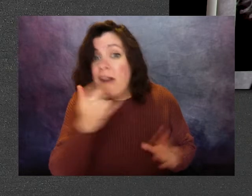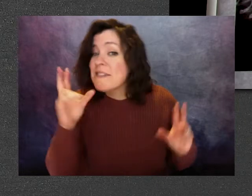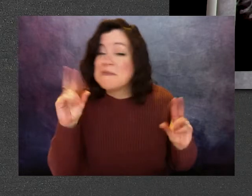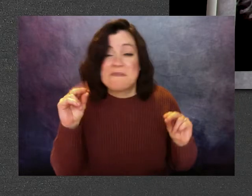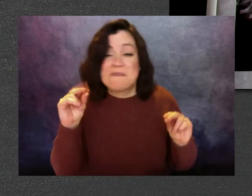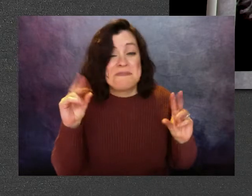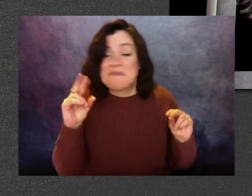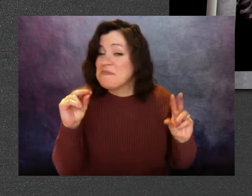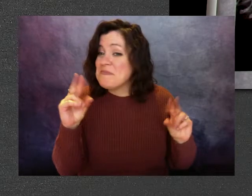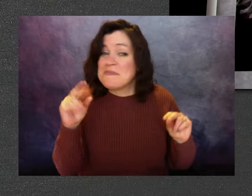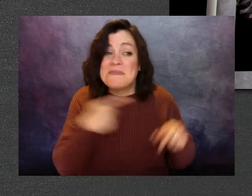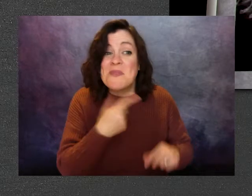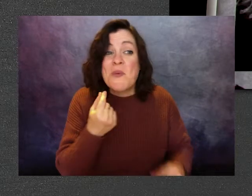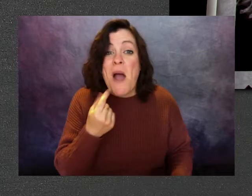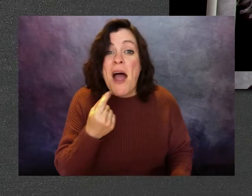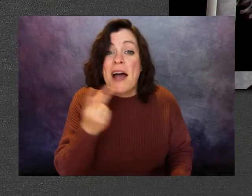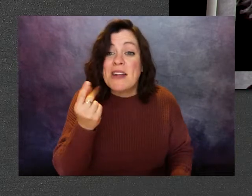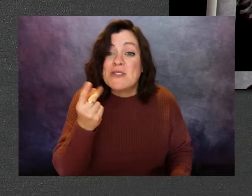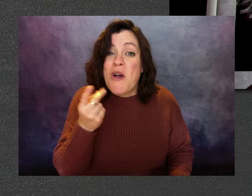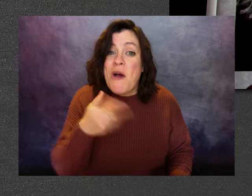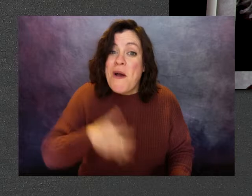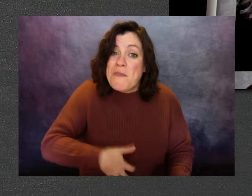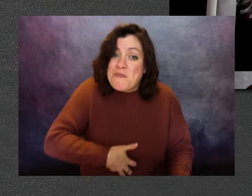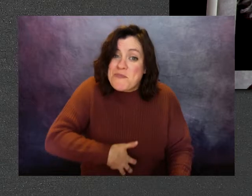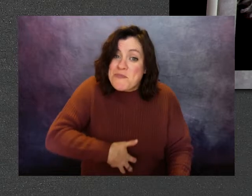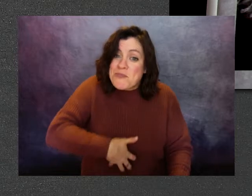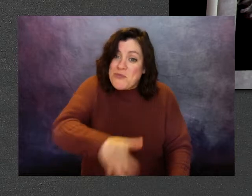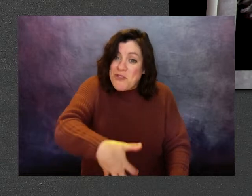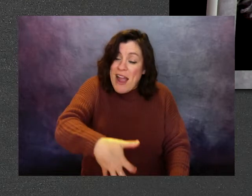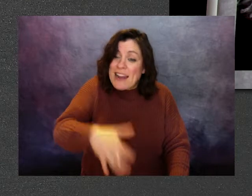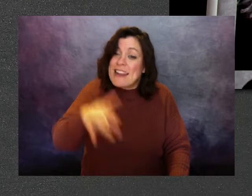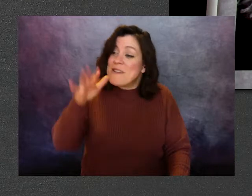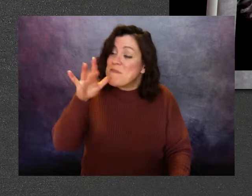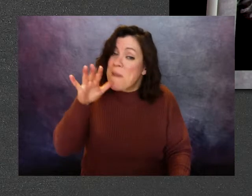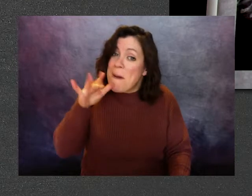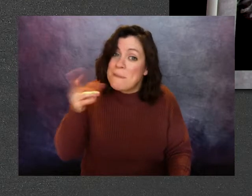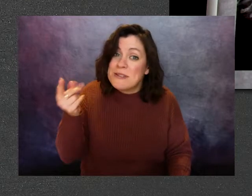this is a mother dog, and she has little puppies growing inside her belly.